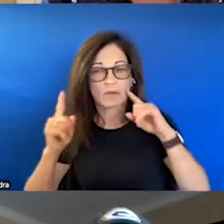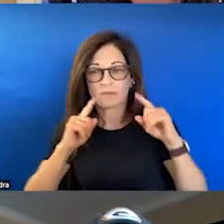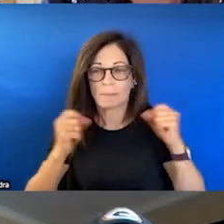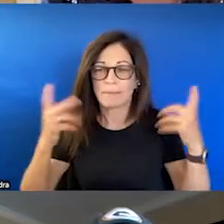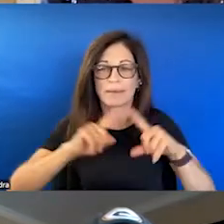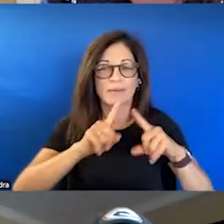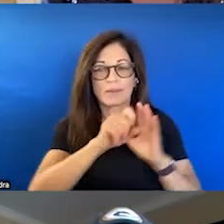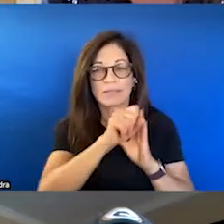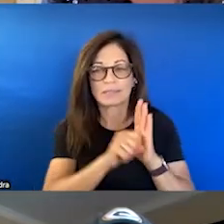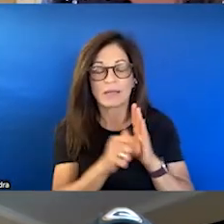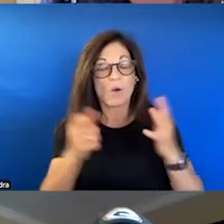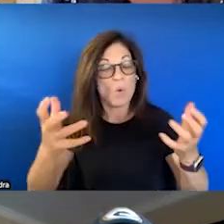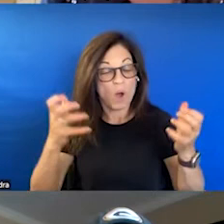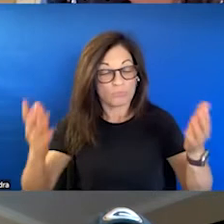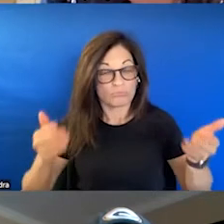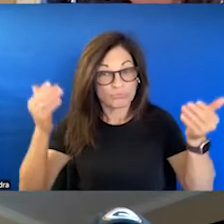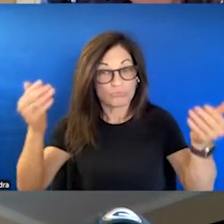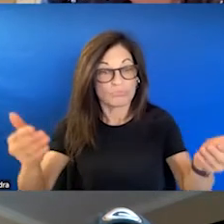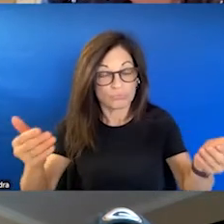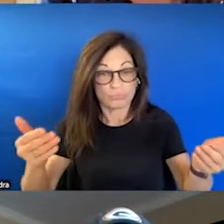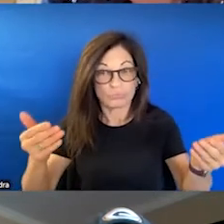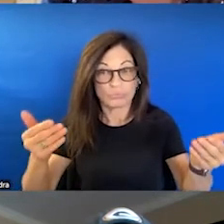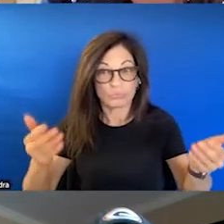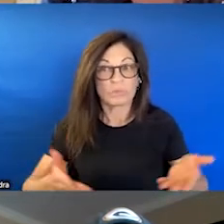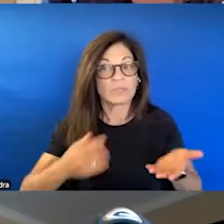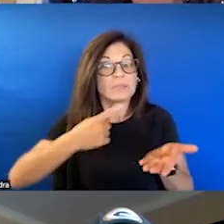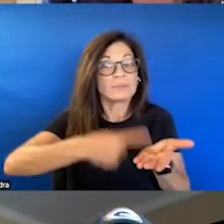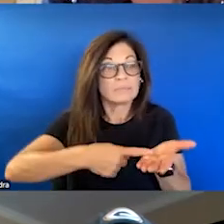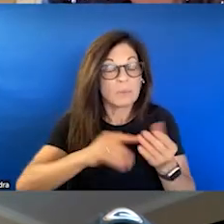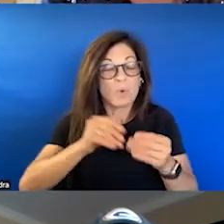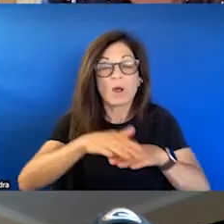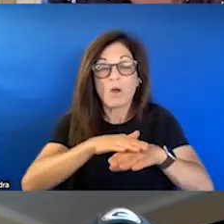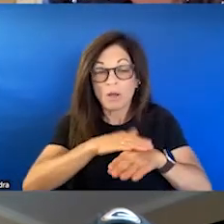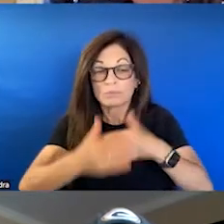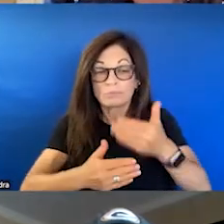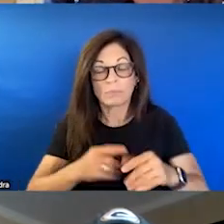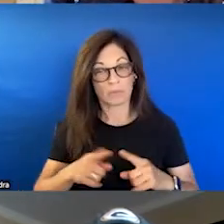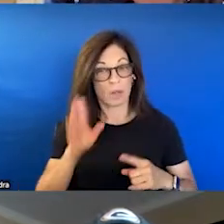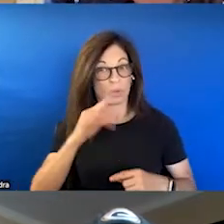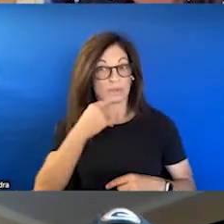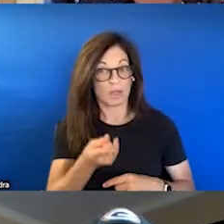LOOKING TO GO AHEAD AND TRY TO BRING THIS UP MORE GRADUALLY. WHAT I WILL SAY IS THE 112 QUARTERS OF,